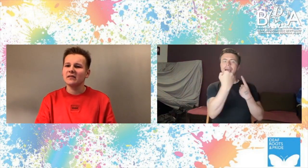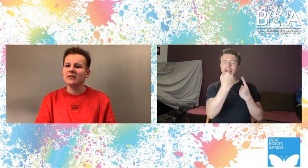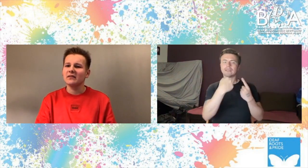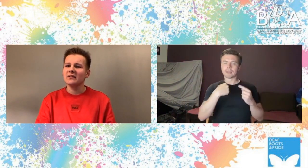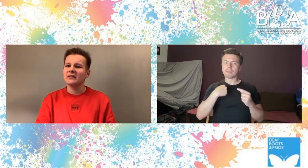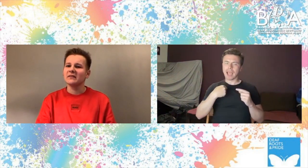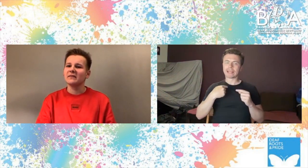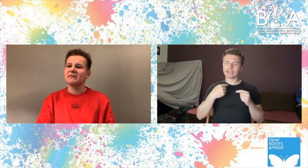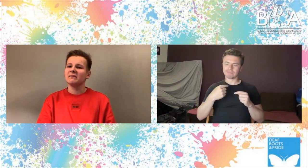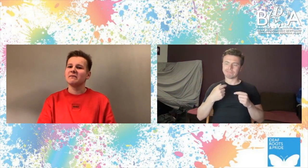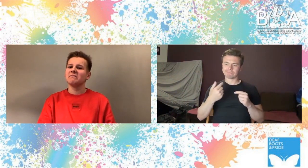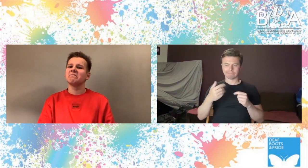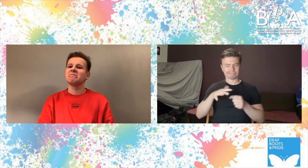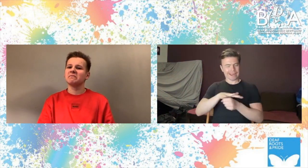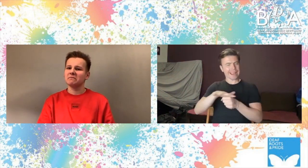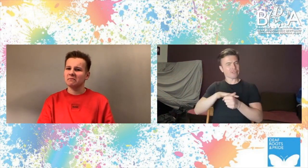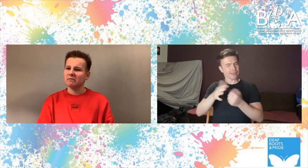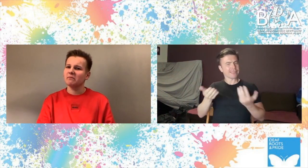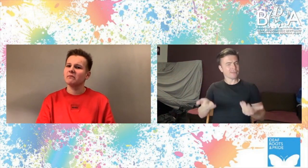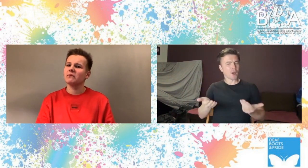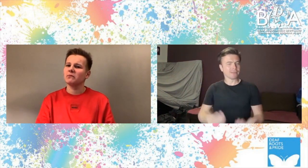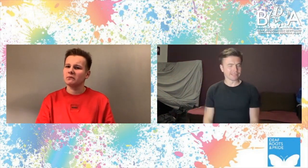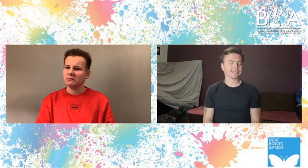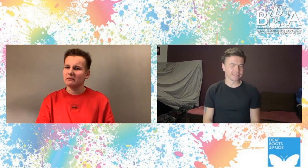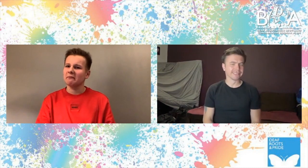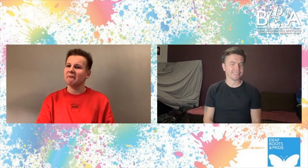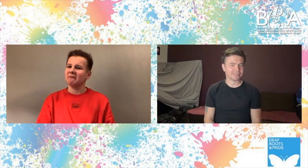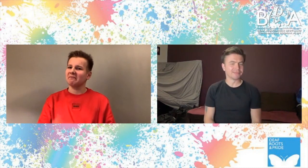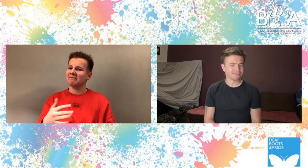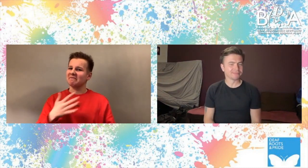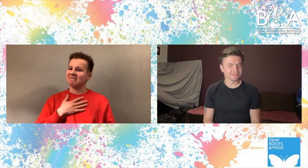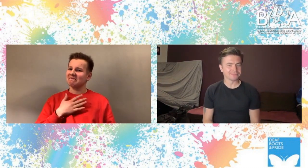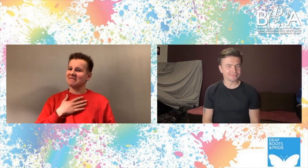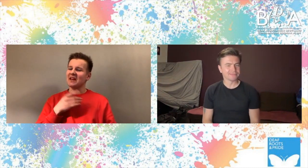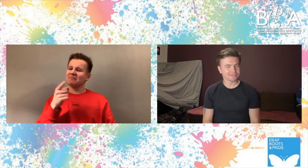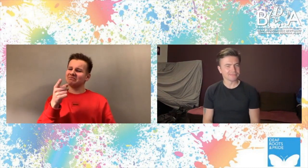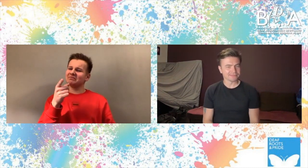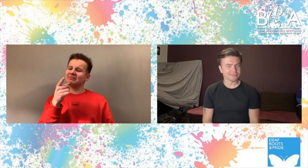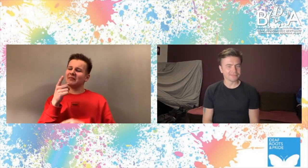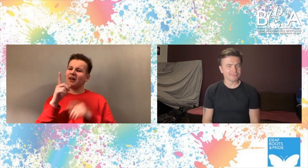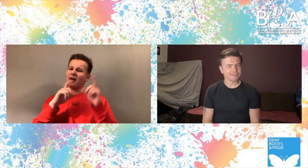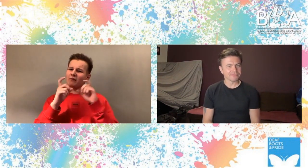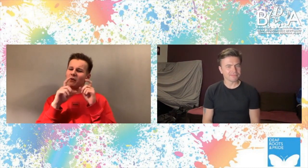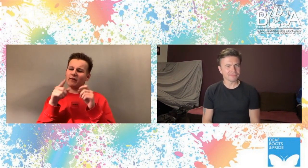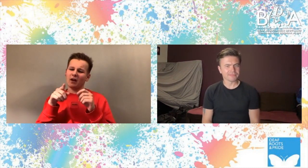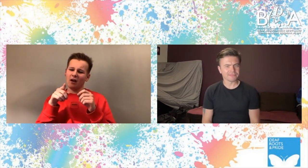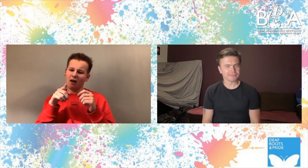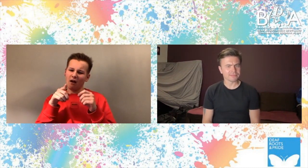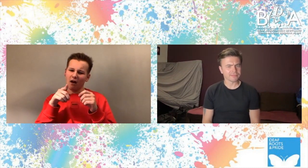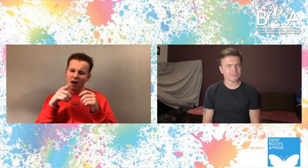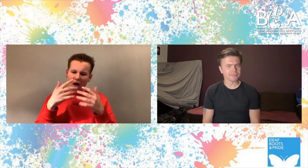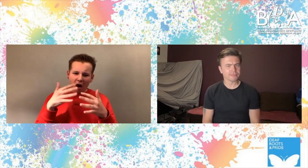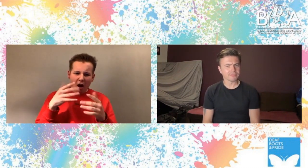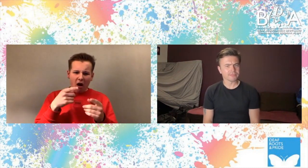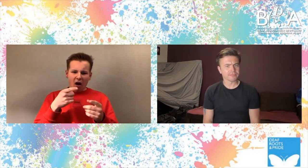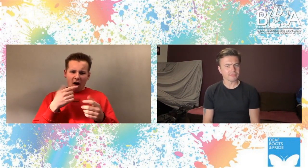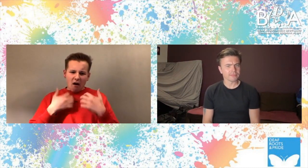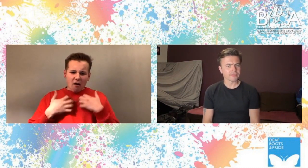He had a great impact on my work I think. That’s amazing, to learn that. So, when you were doing your photography,